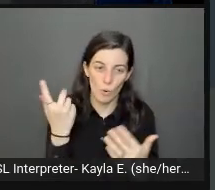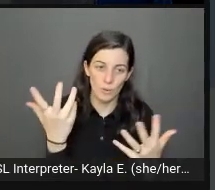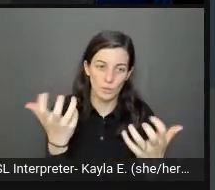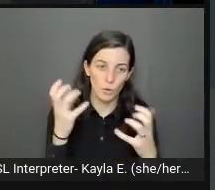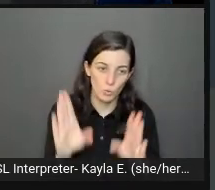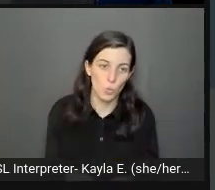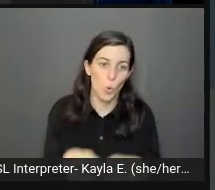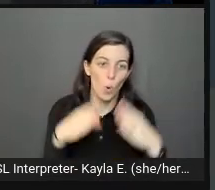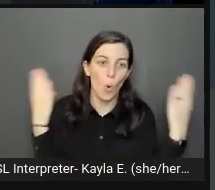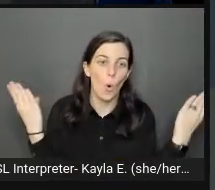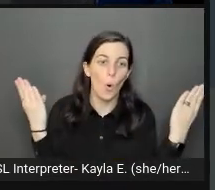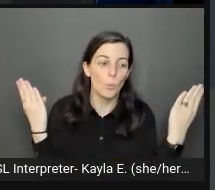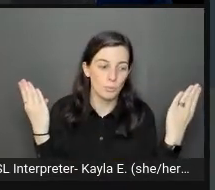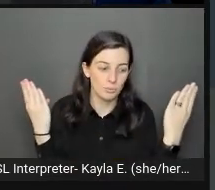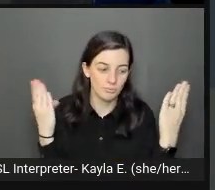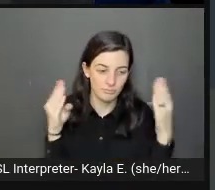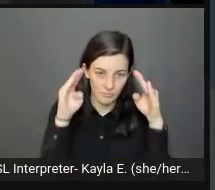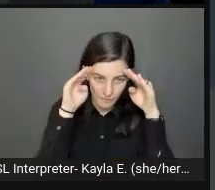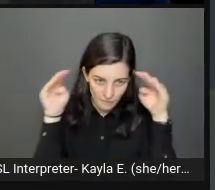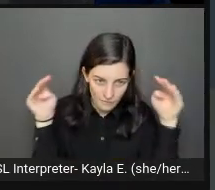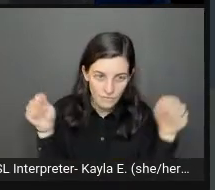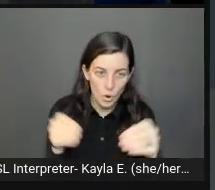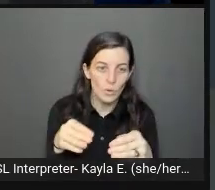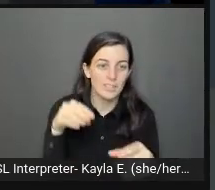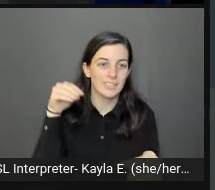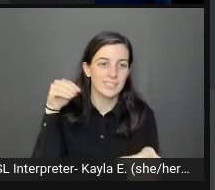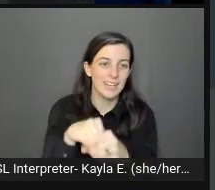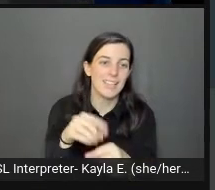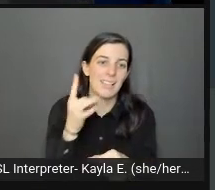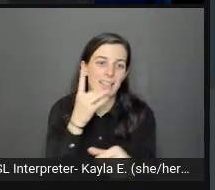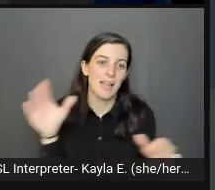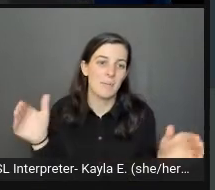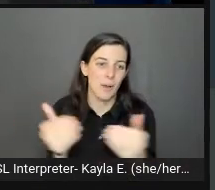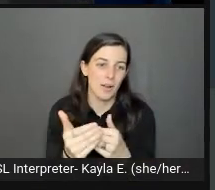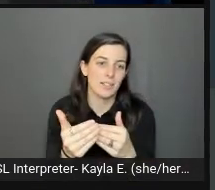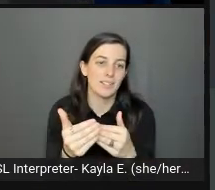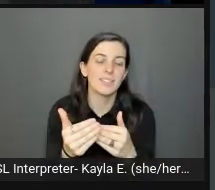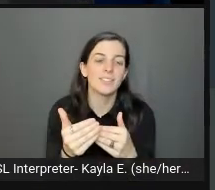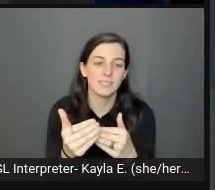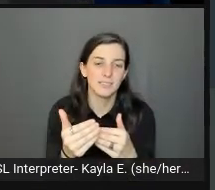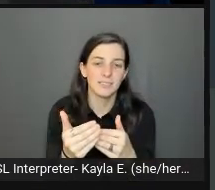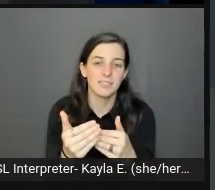for focus to be put inside the lightbox. Otherwise, keyboard users are not really going to know